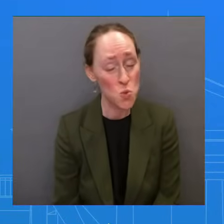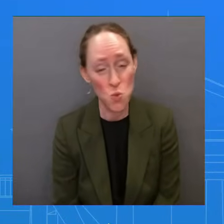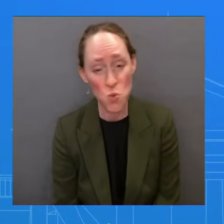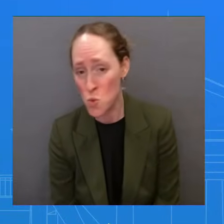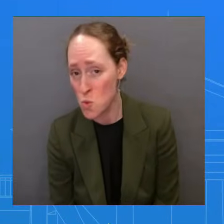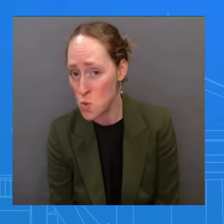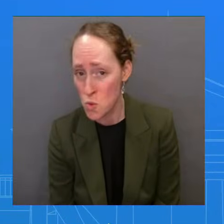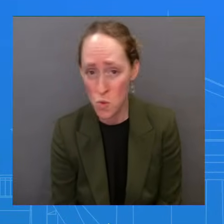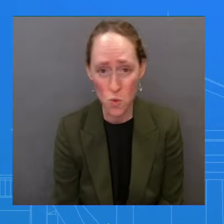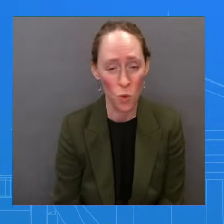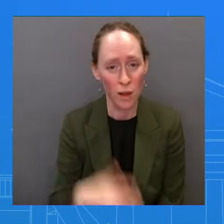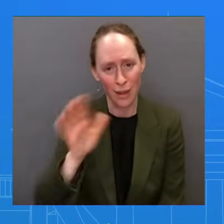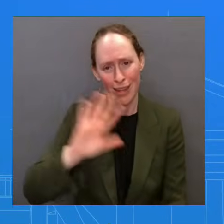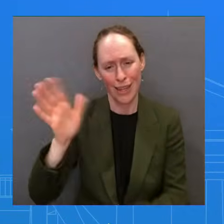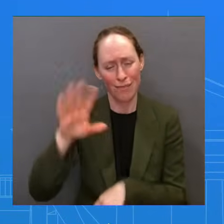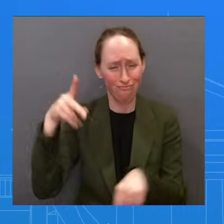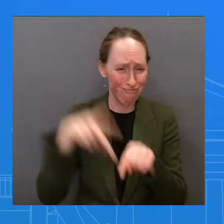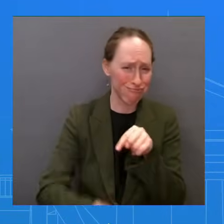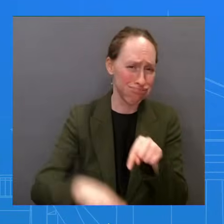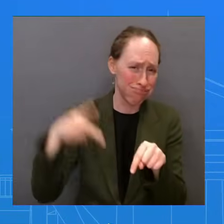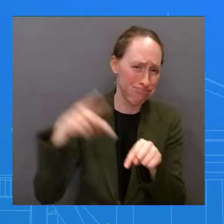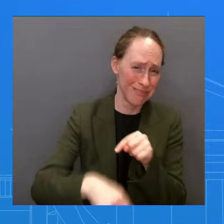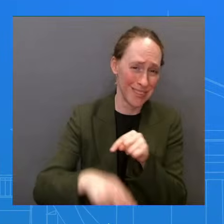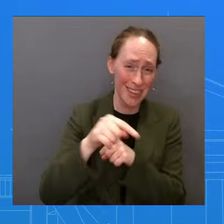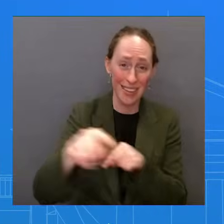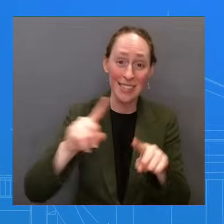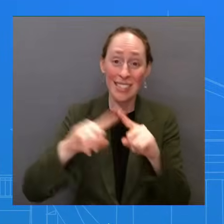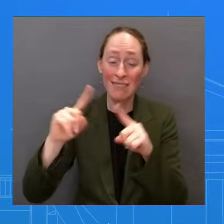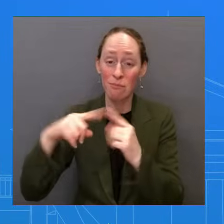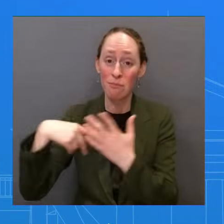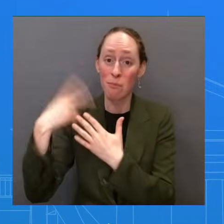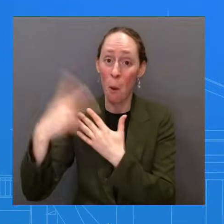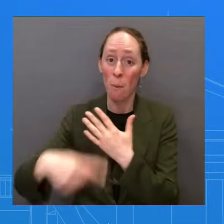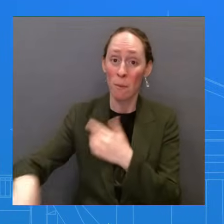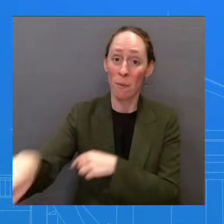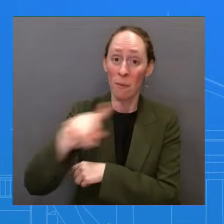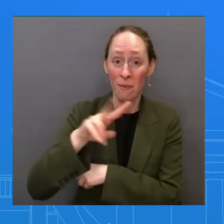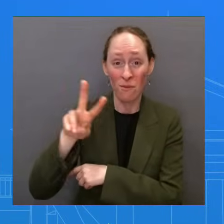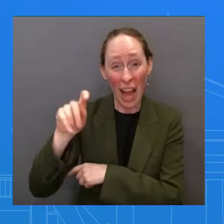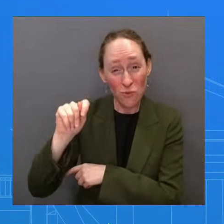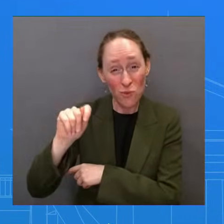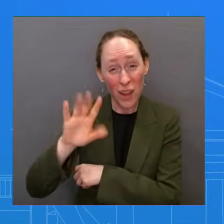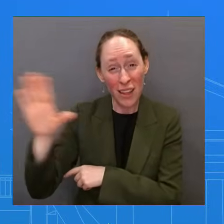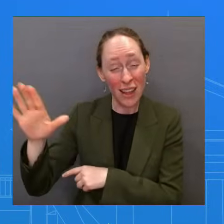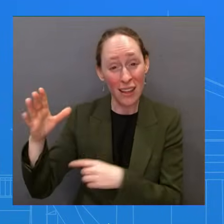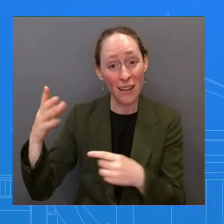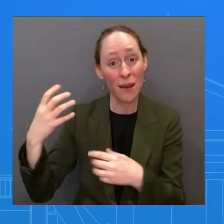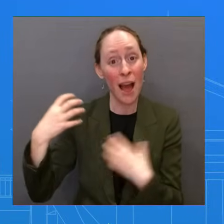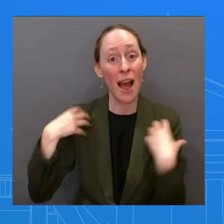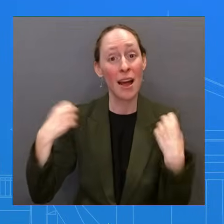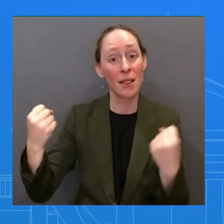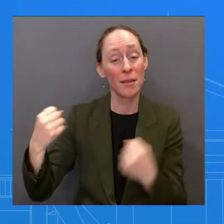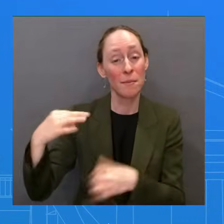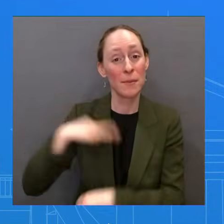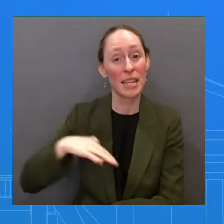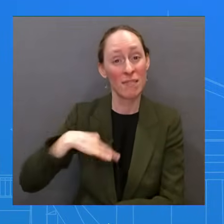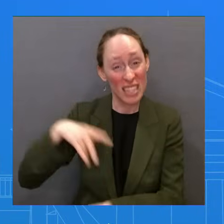There is no constituency in this nation that supporting -- that supports threatening to kill millions of jobs